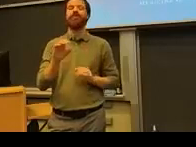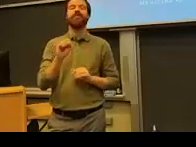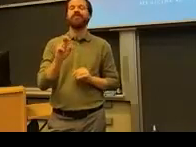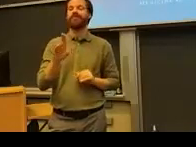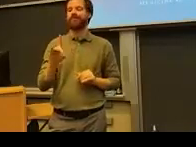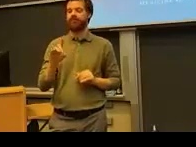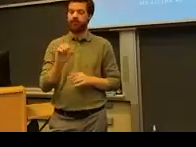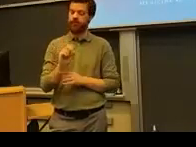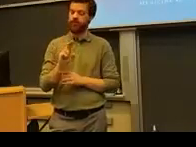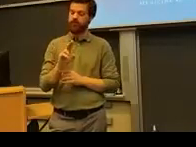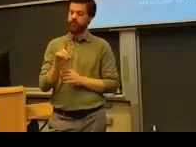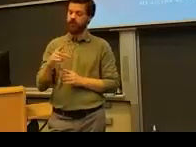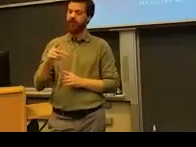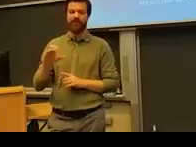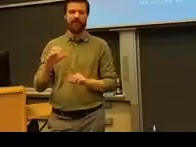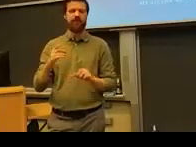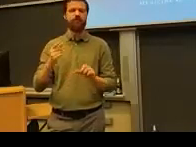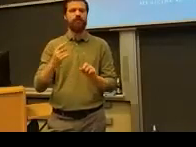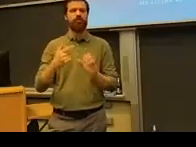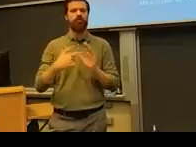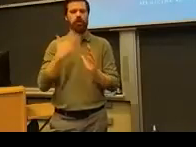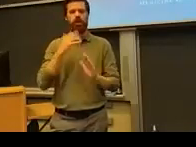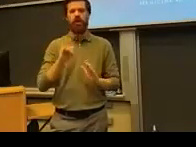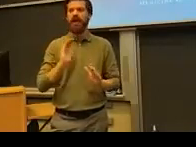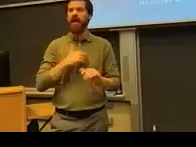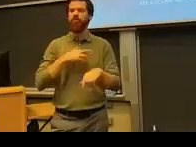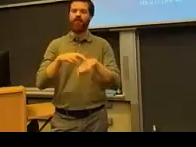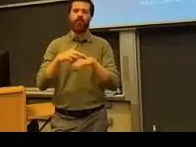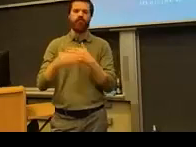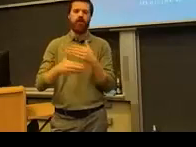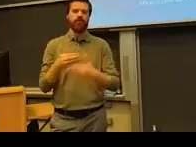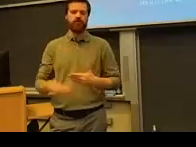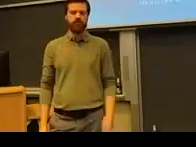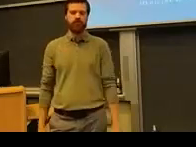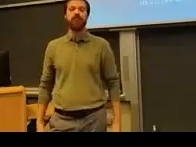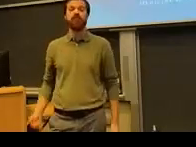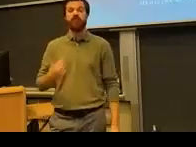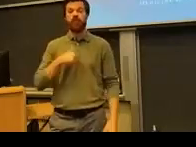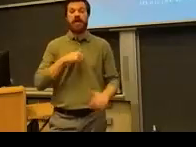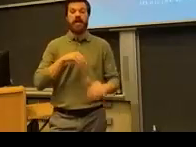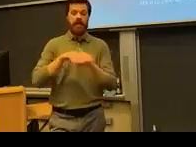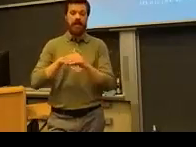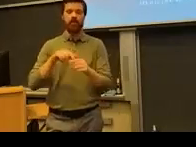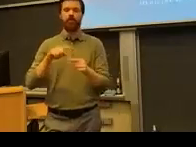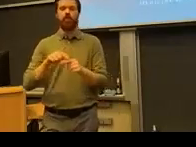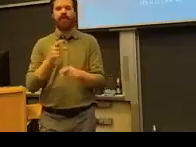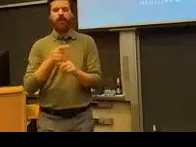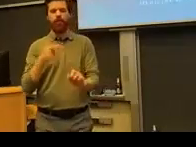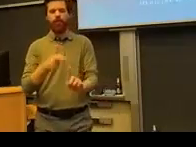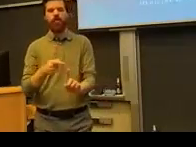kind of shows how our referral process goes um we are an access to CarePoint which means means that